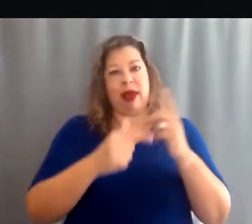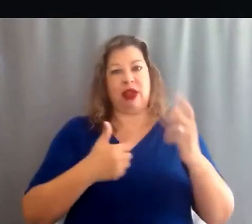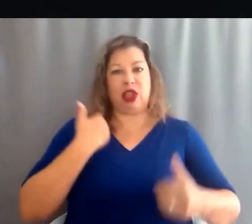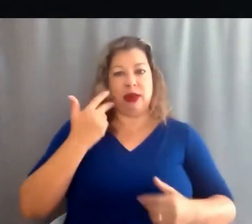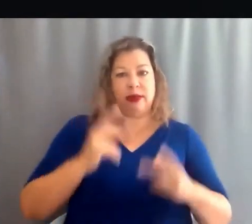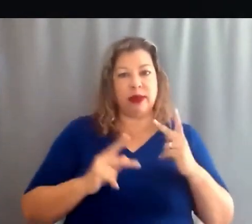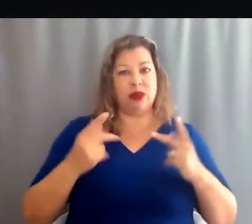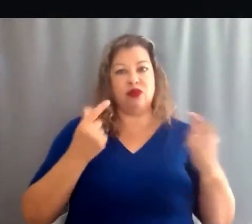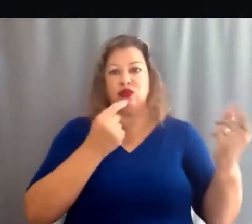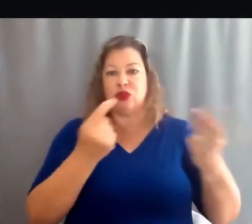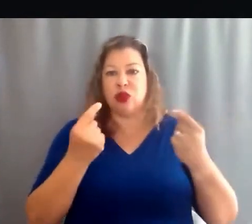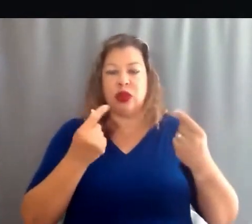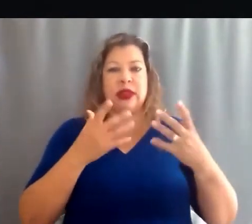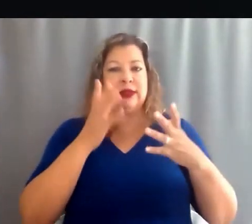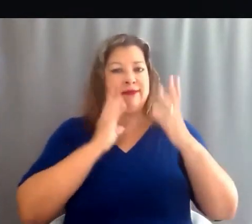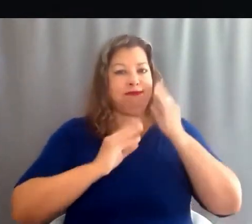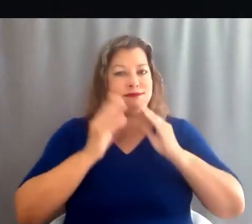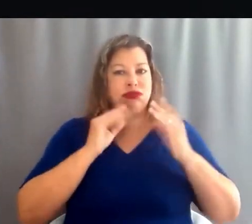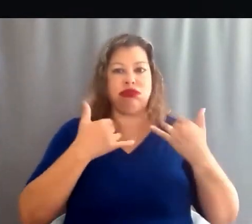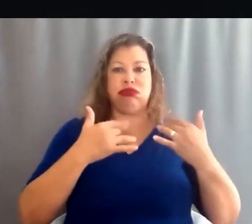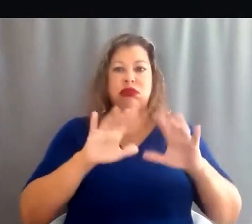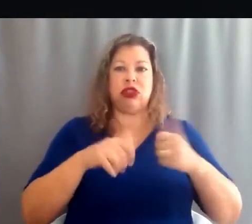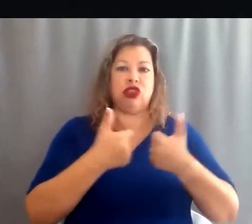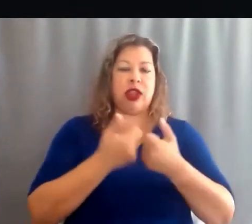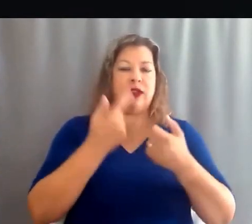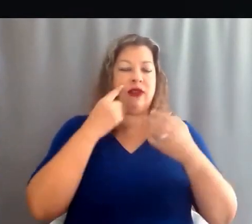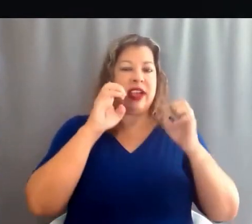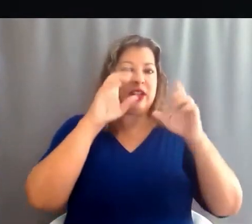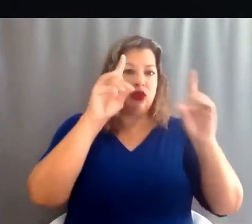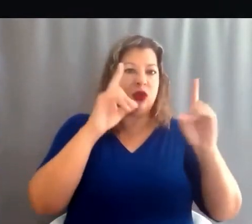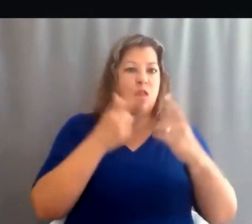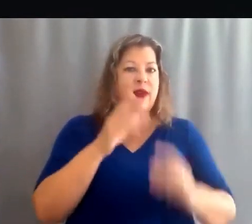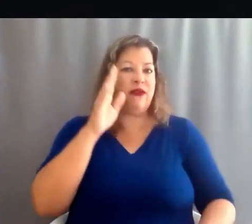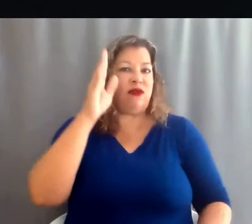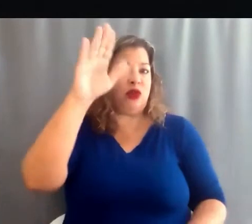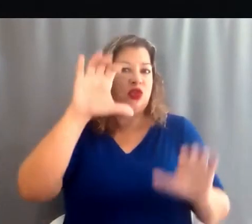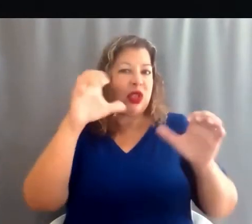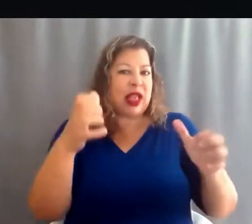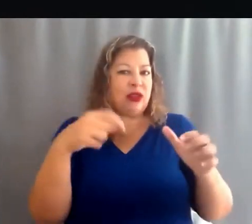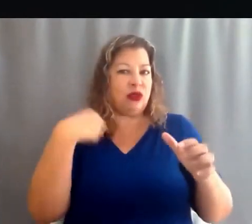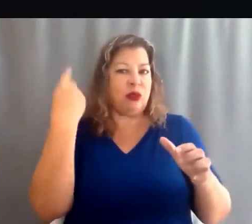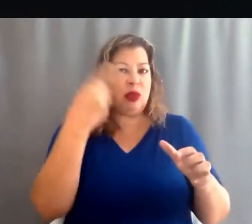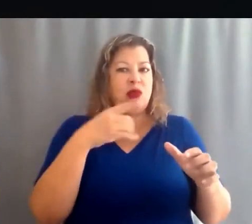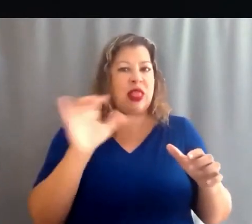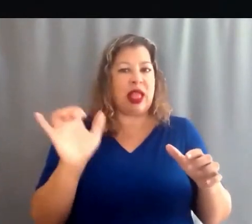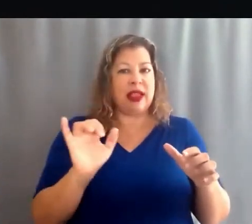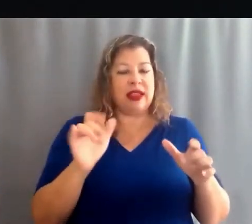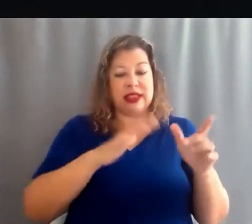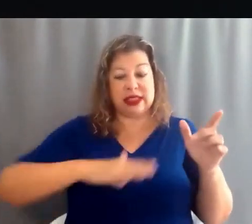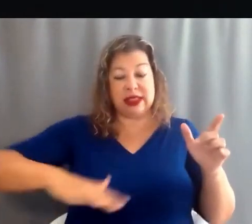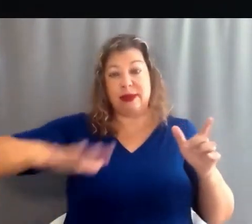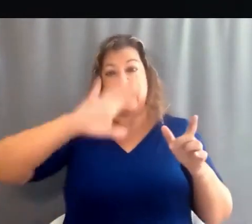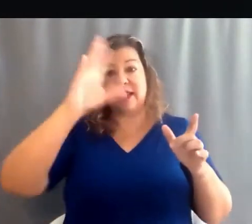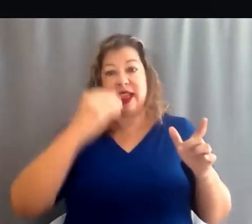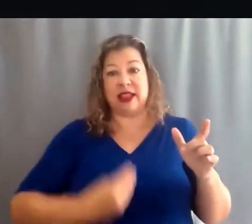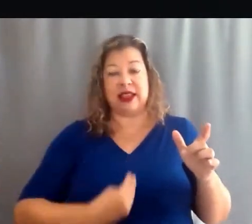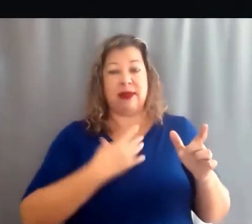through, the challenges of educators, and what a futurist classroom could look like. We want this to be a space that inspires you, that